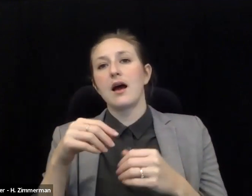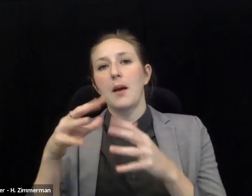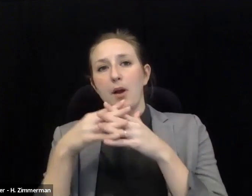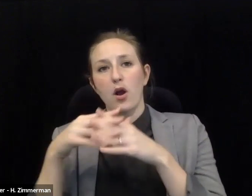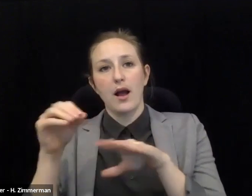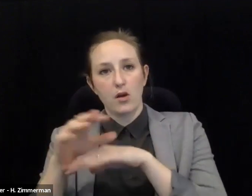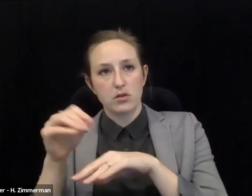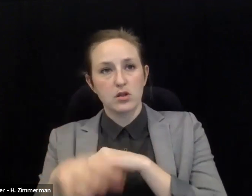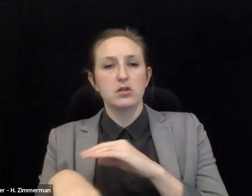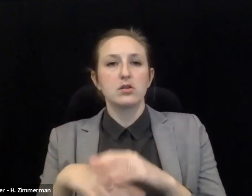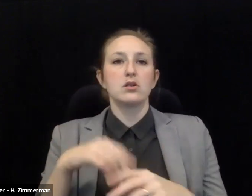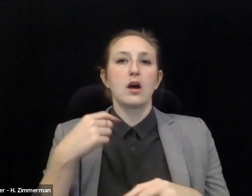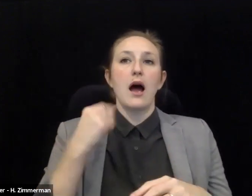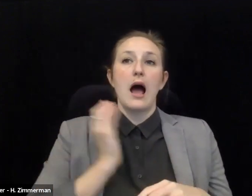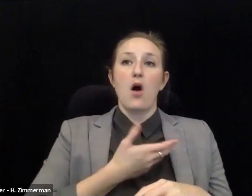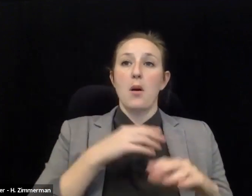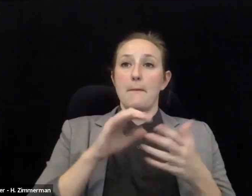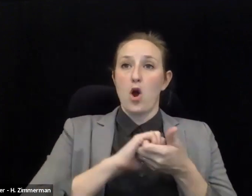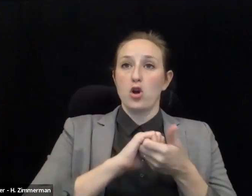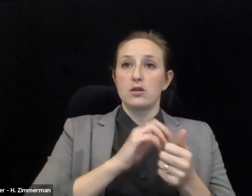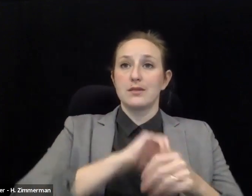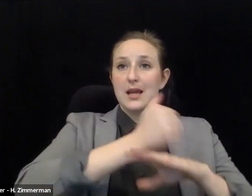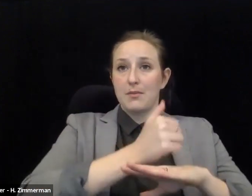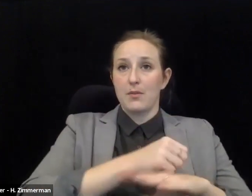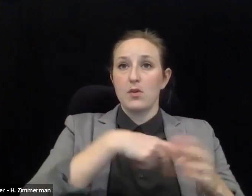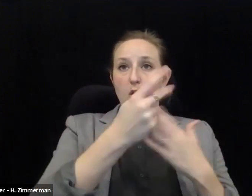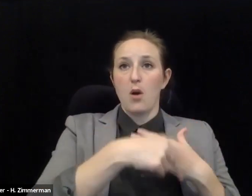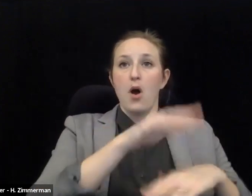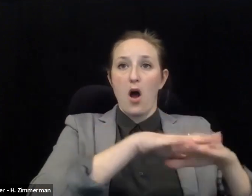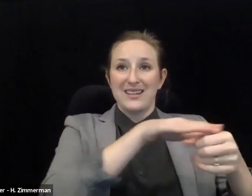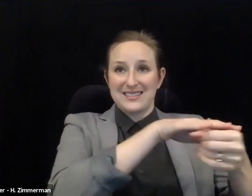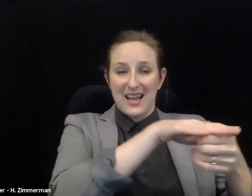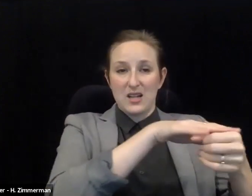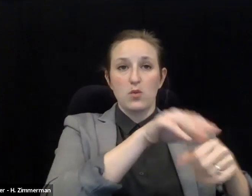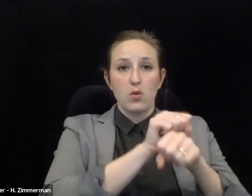are the ones who administer the program on the side. So welcome at the teachers, the curriculum,